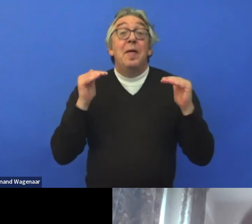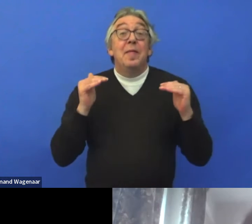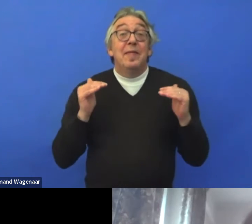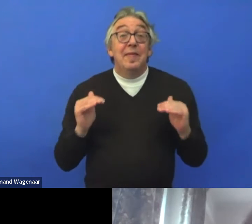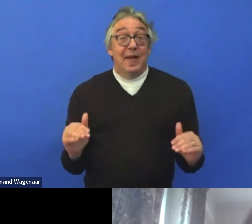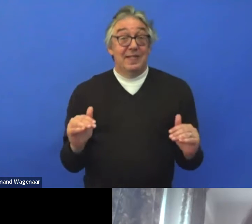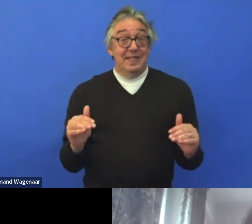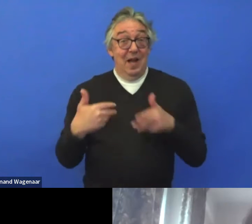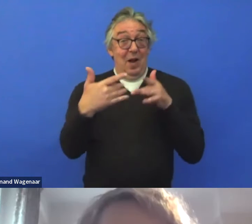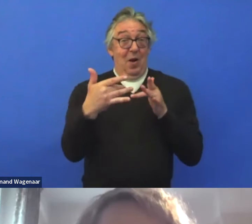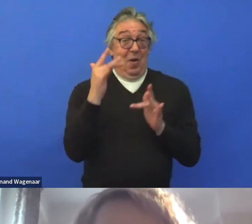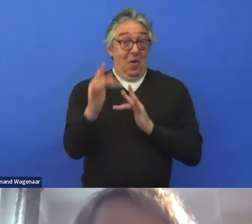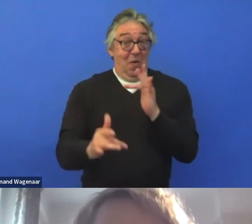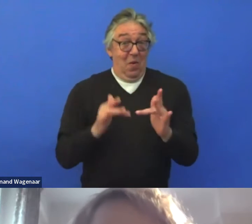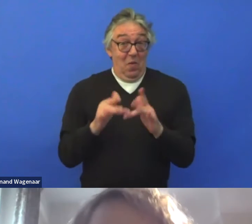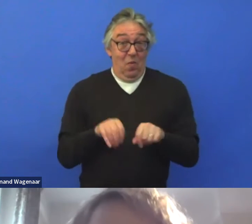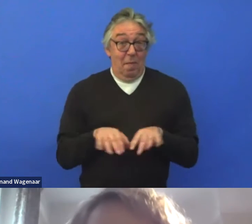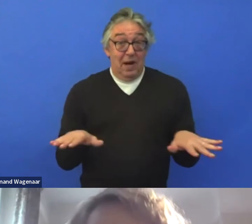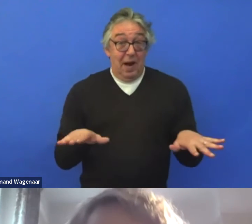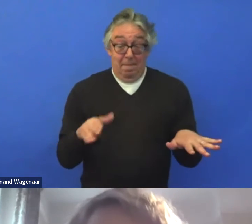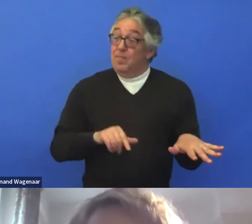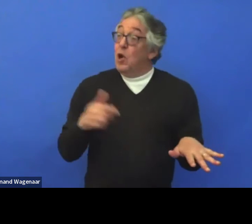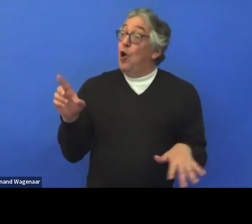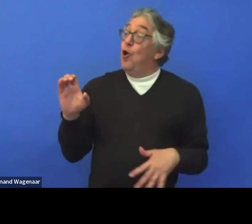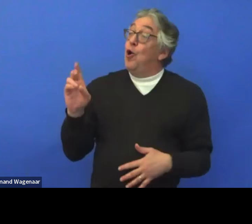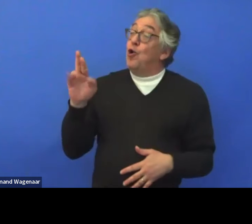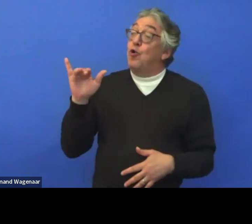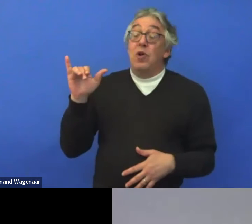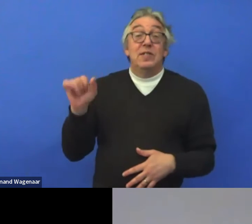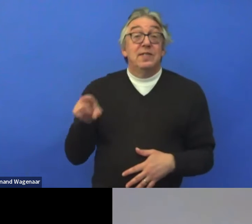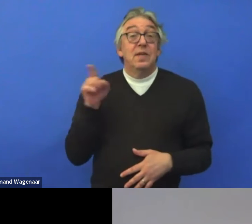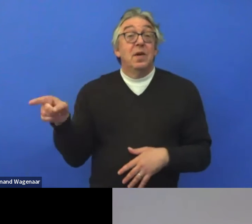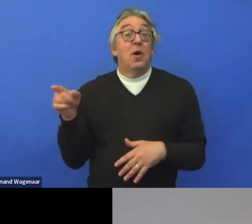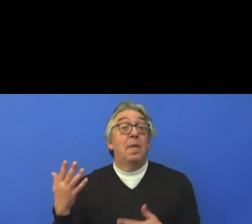and hand over to Chris, the i2i communication consultant.